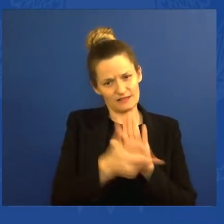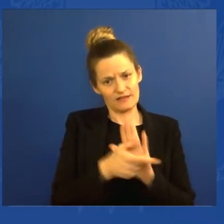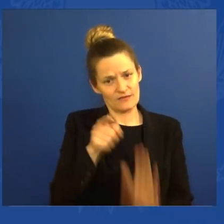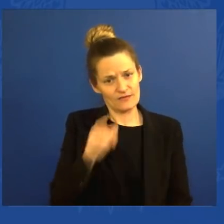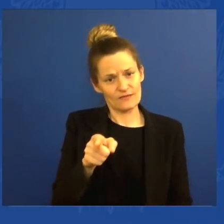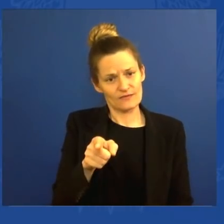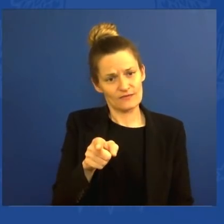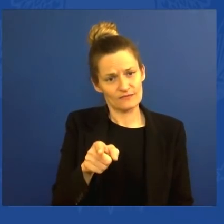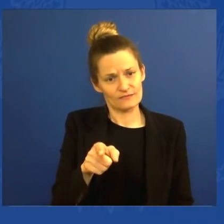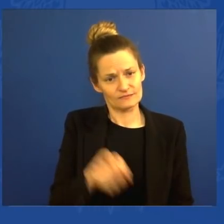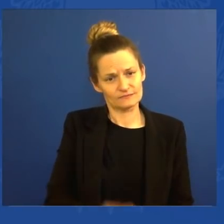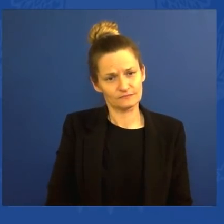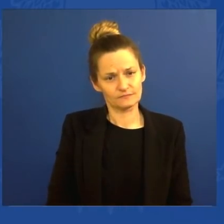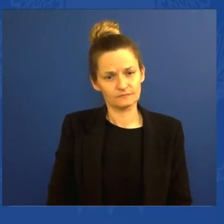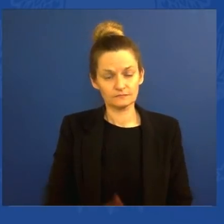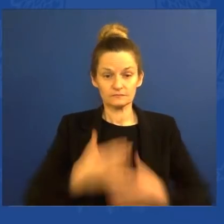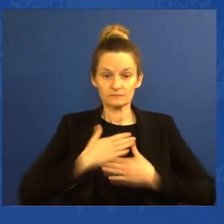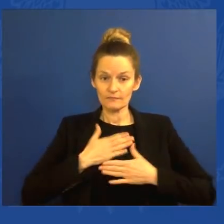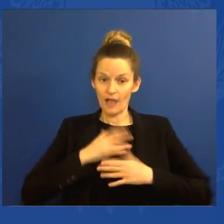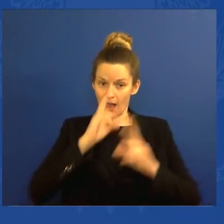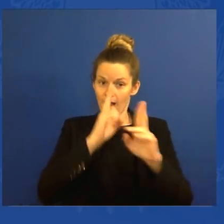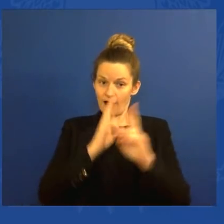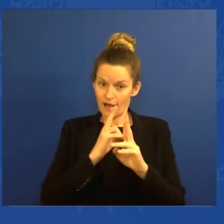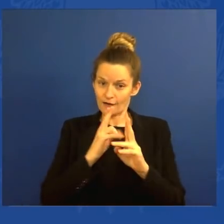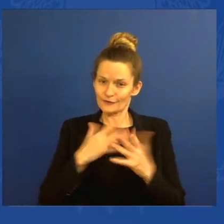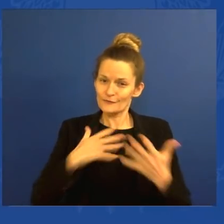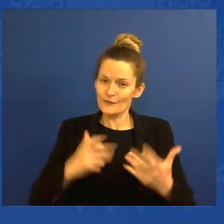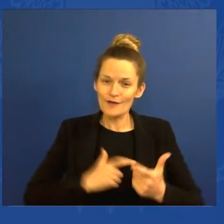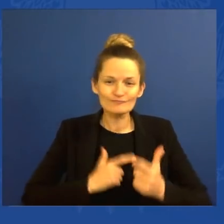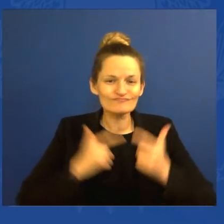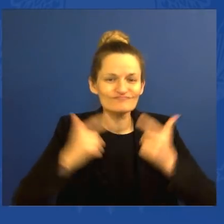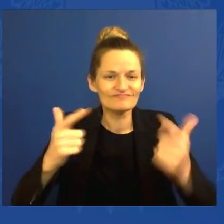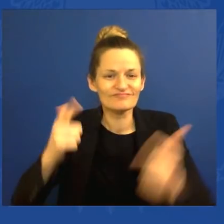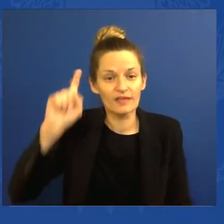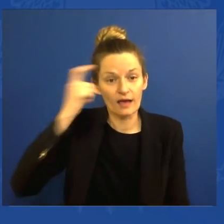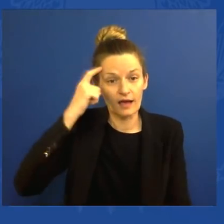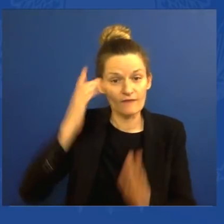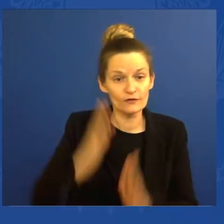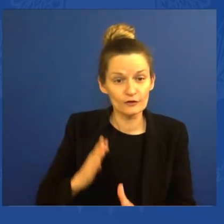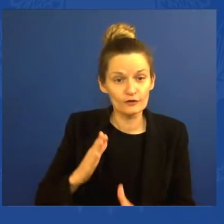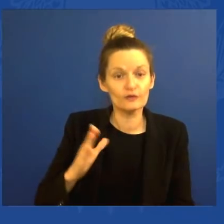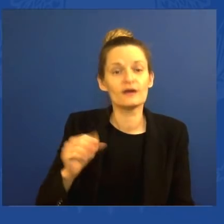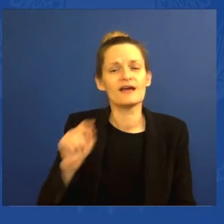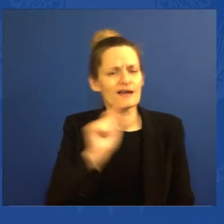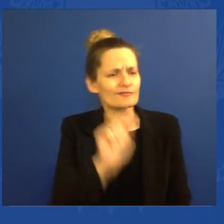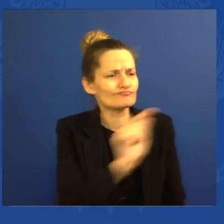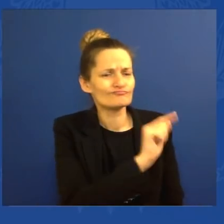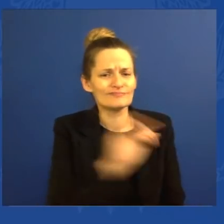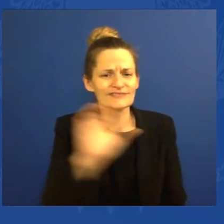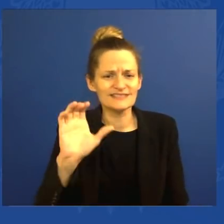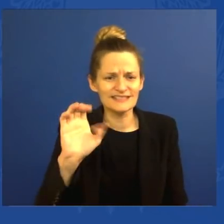and then we're going to hear from the CEOs. And so, Governors, I'm sure they agree with the Ohio Senator Sherrod